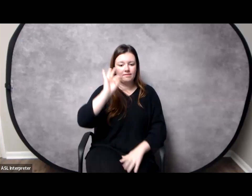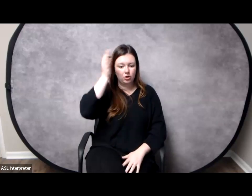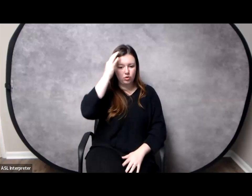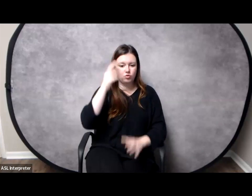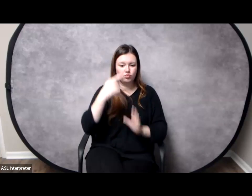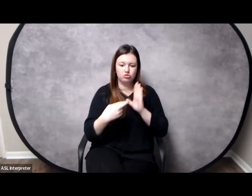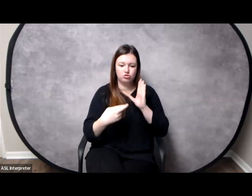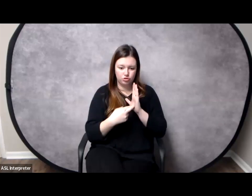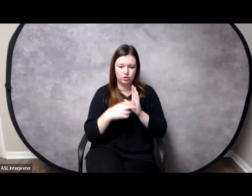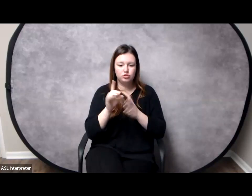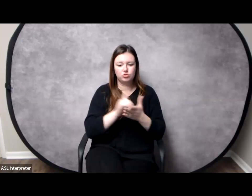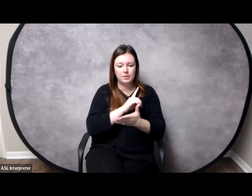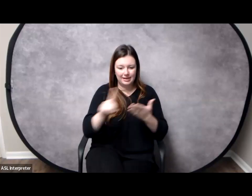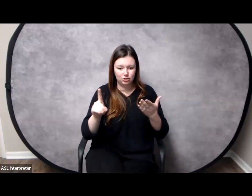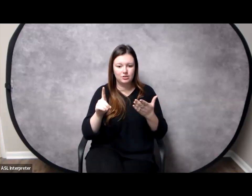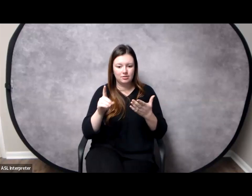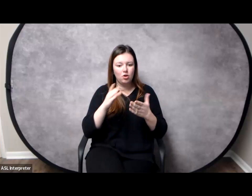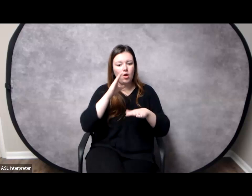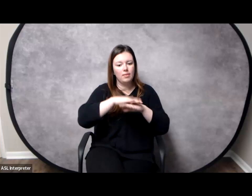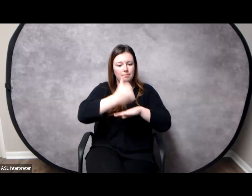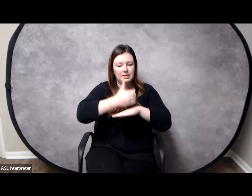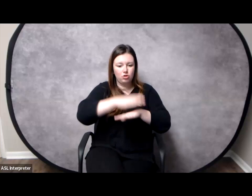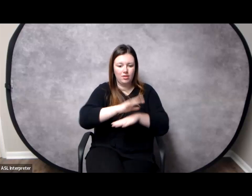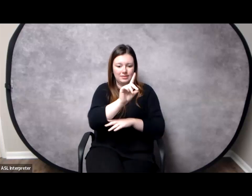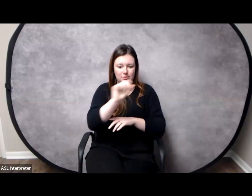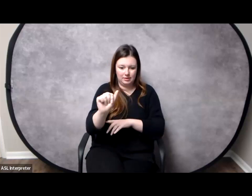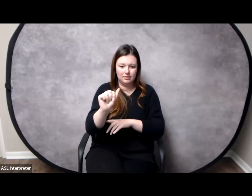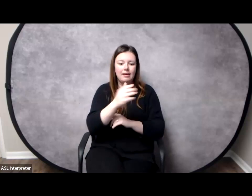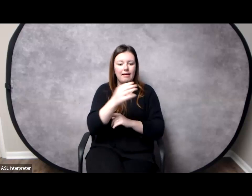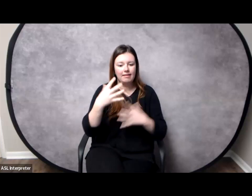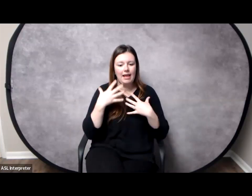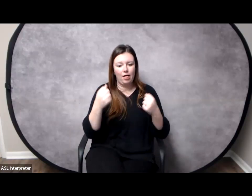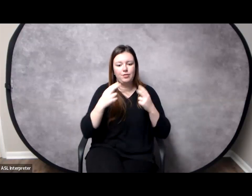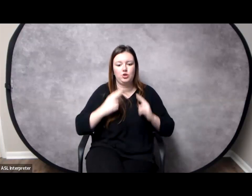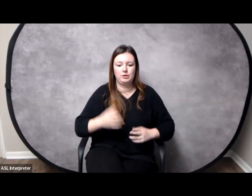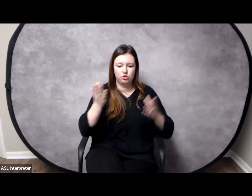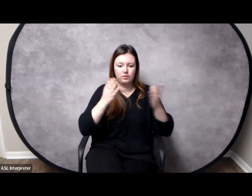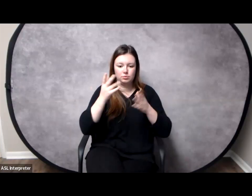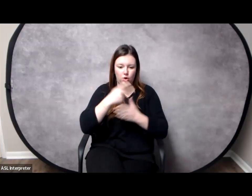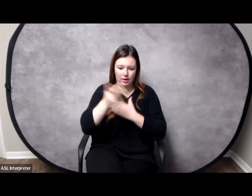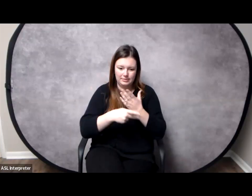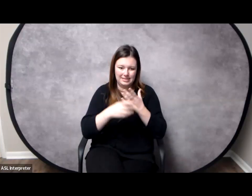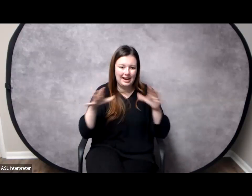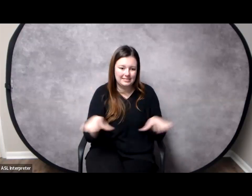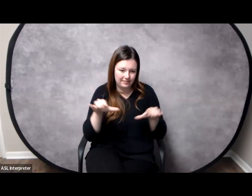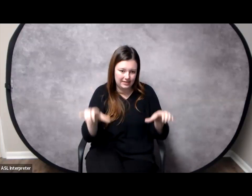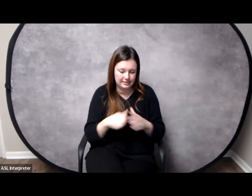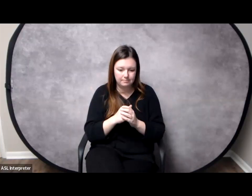and health and human service programs and activities. And those comments must be in by November 13th.